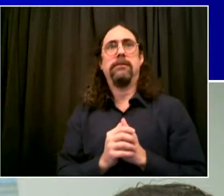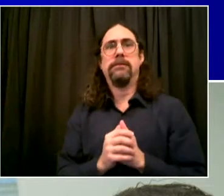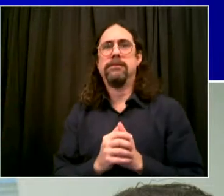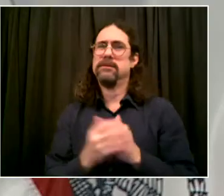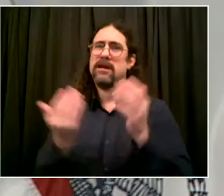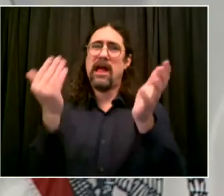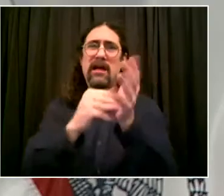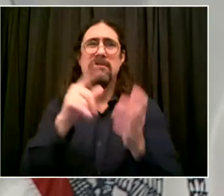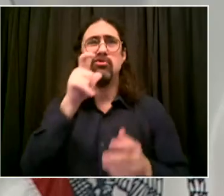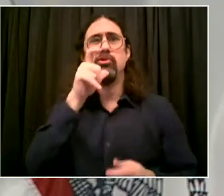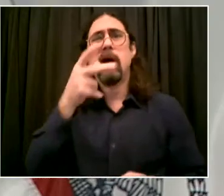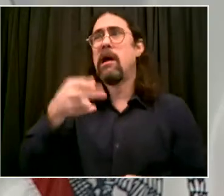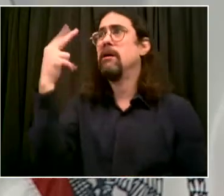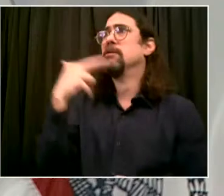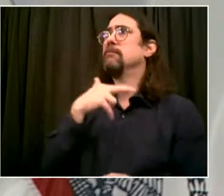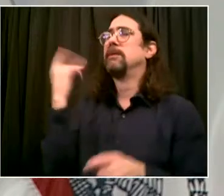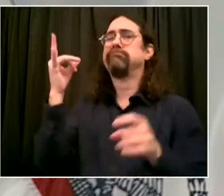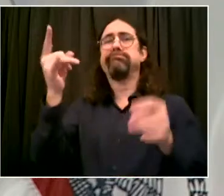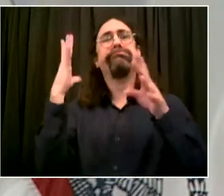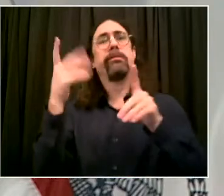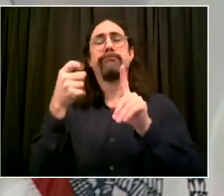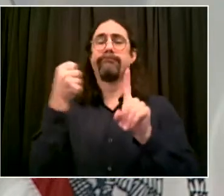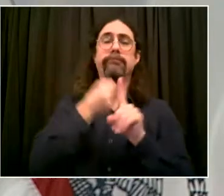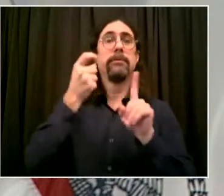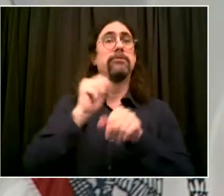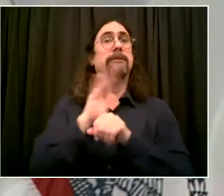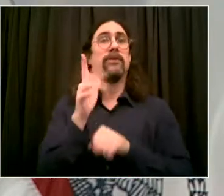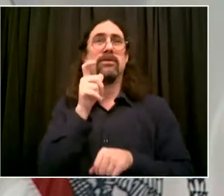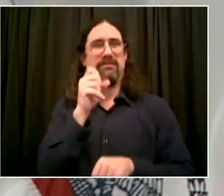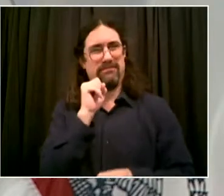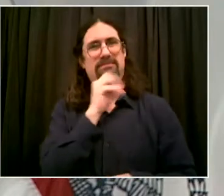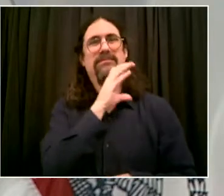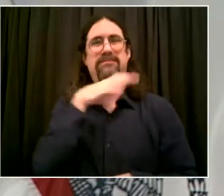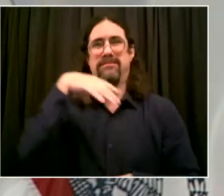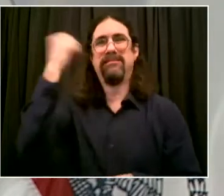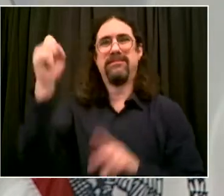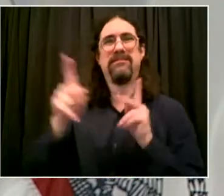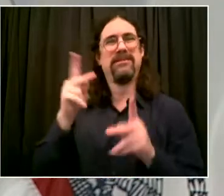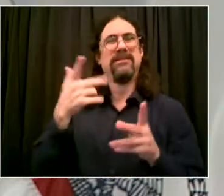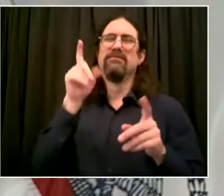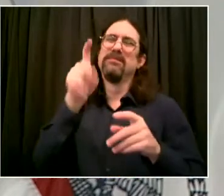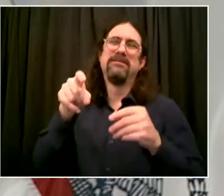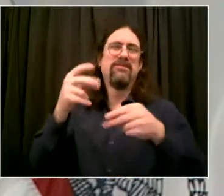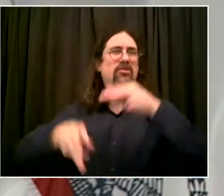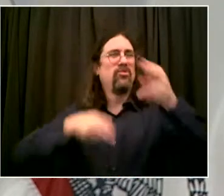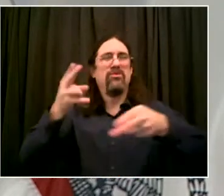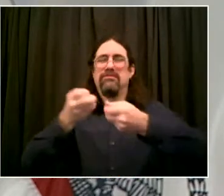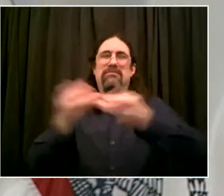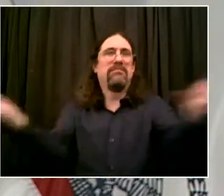MORE SUPPLIEIES ARE COMING. WE'RE GOING TO KEEP FIGHTING TO DO THAT TO MAKE A DIFFERENCE TO OUR SENIORS.